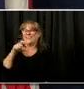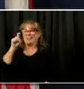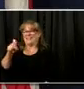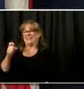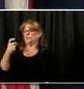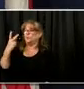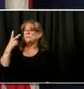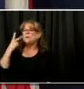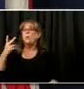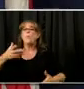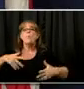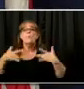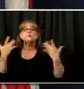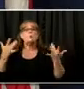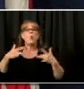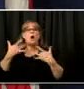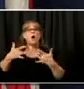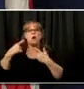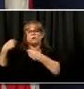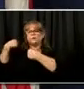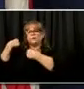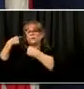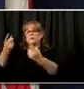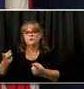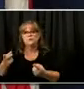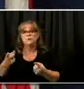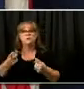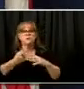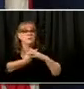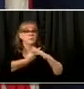some of the anecdotal information, we thought it was important that we send this message.